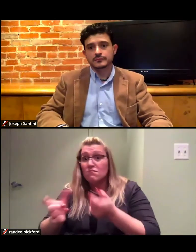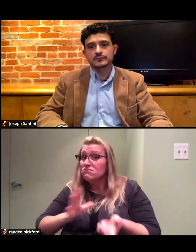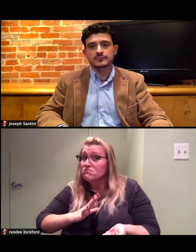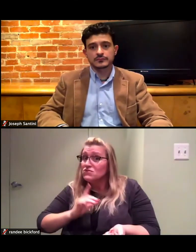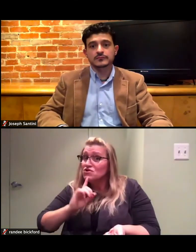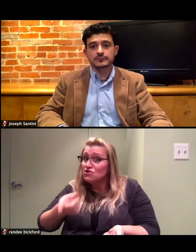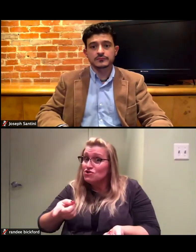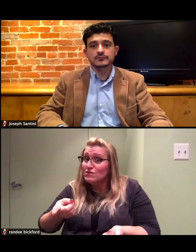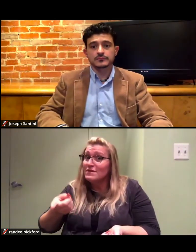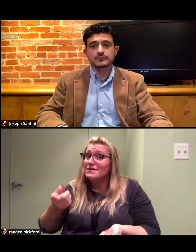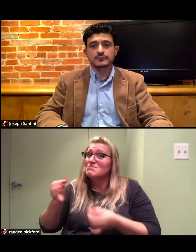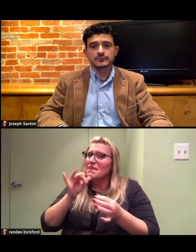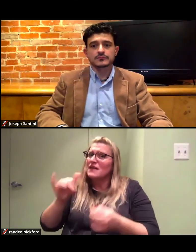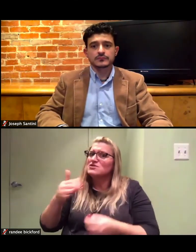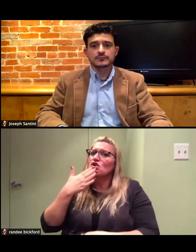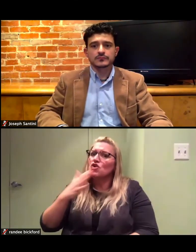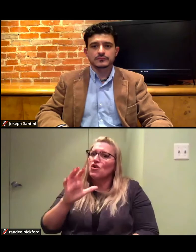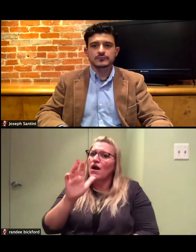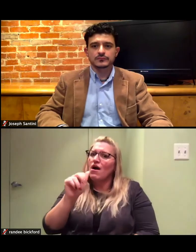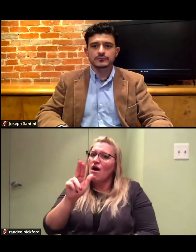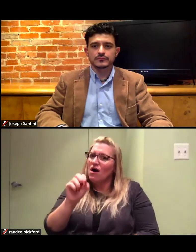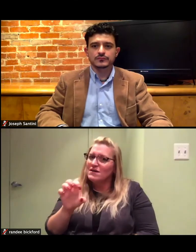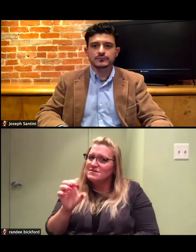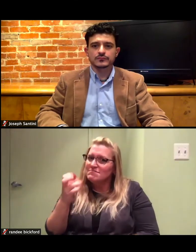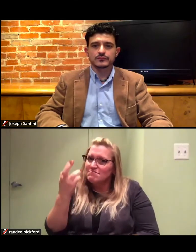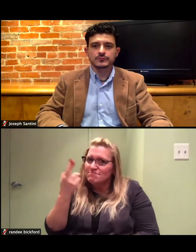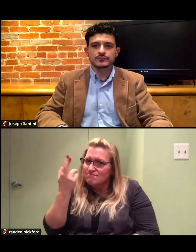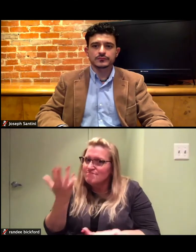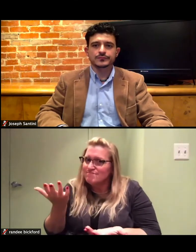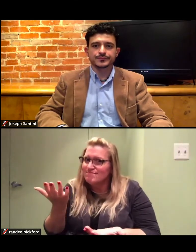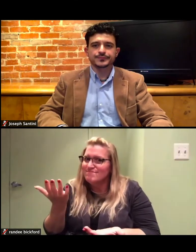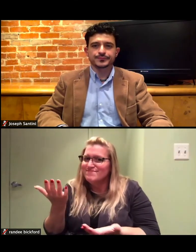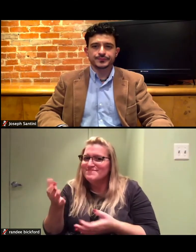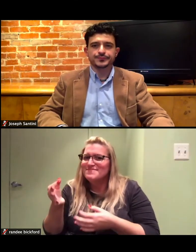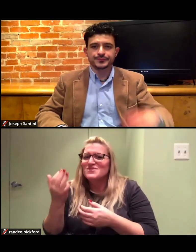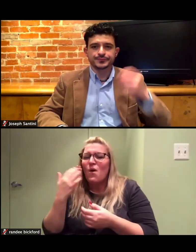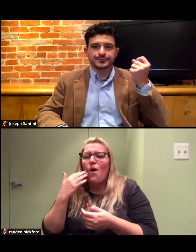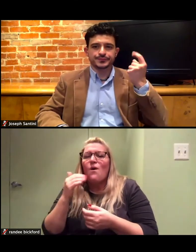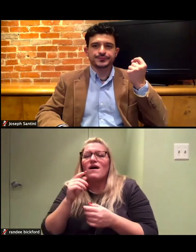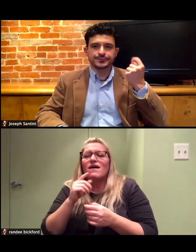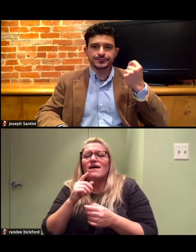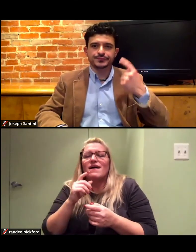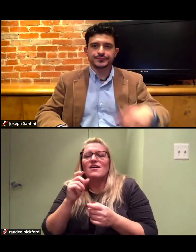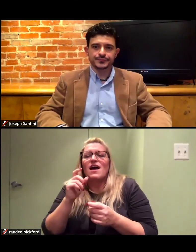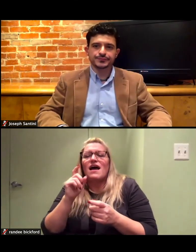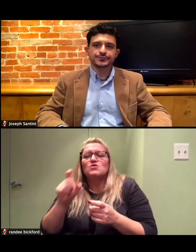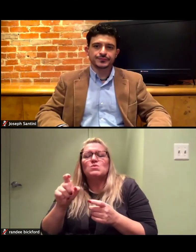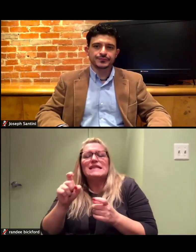You also wanna make sure that donations are made to charity. That's a good coarse for a good reason.